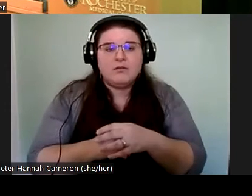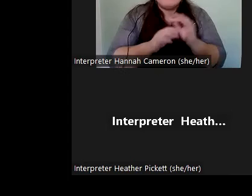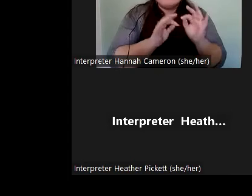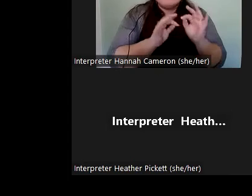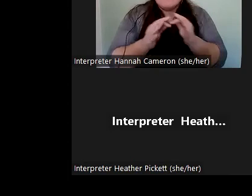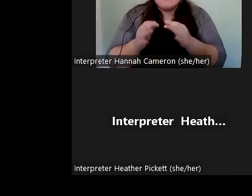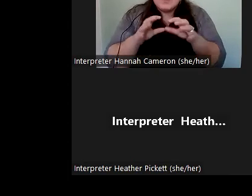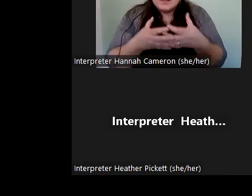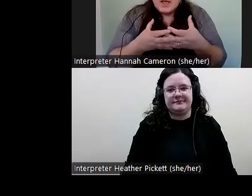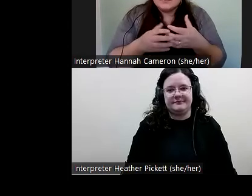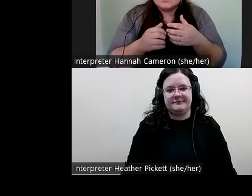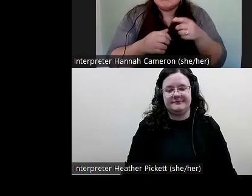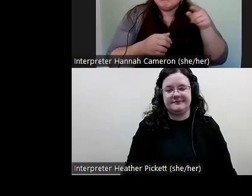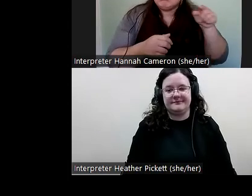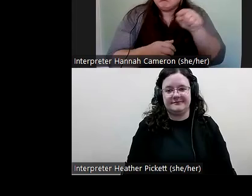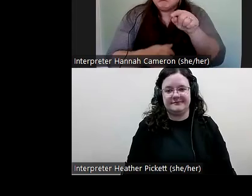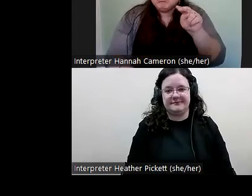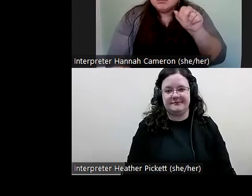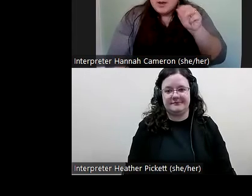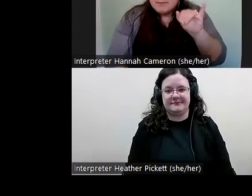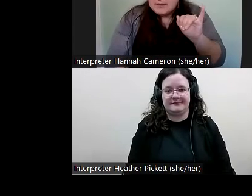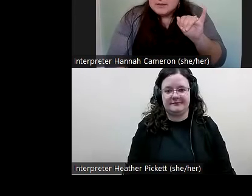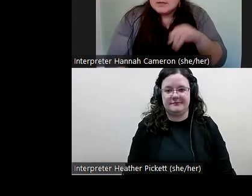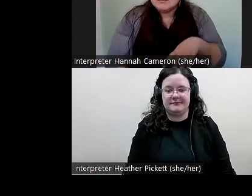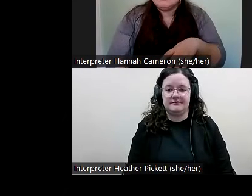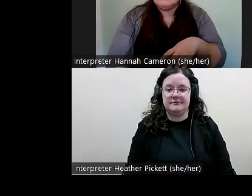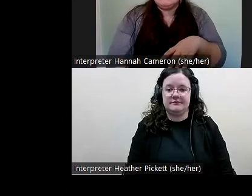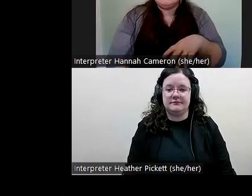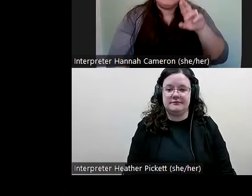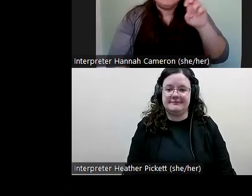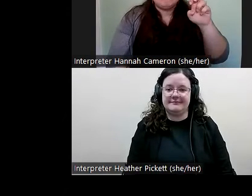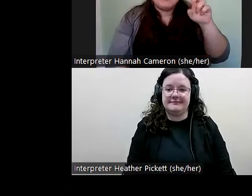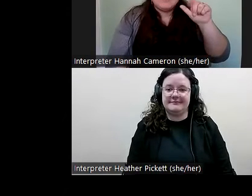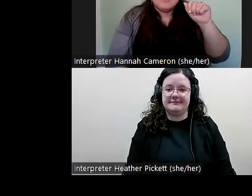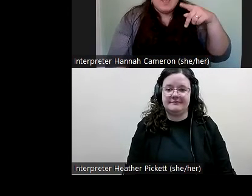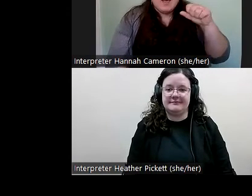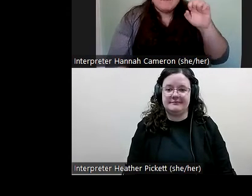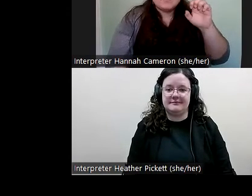is Tau by other family members we know that uh relapses decrease when families know what to do